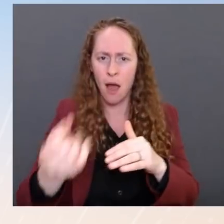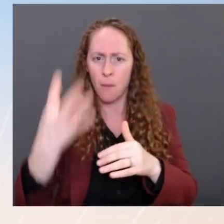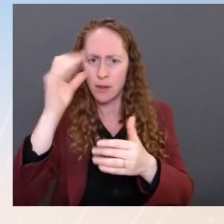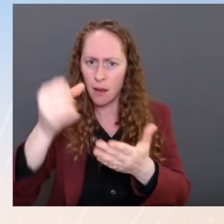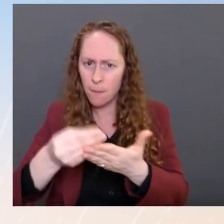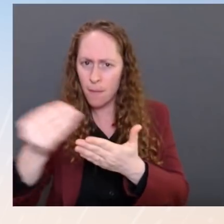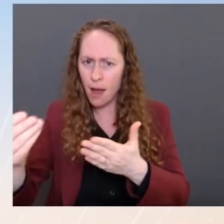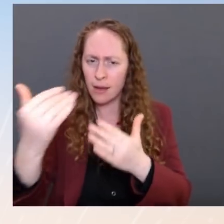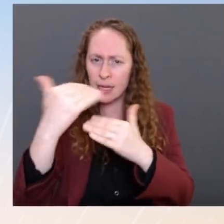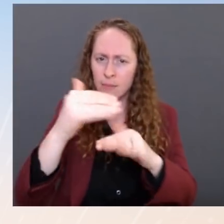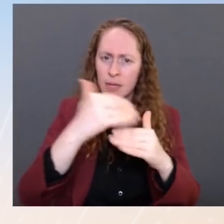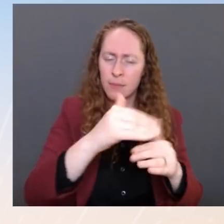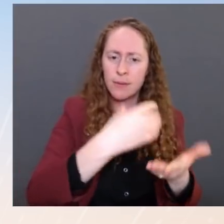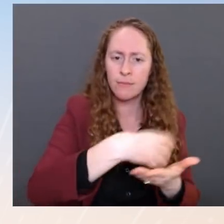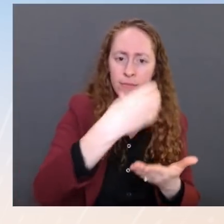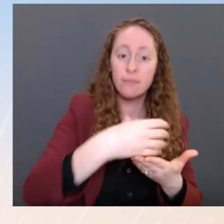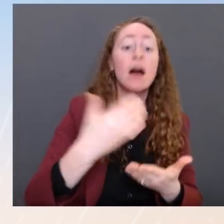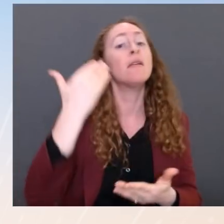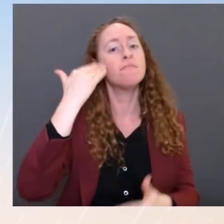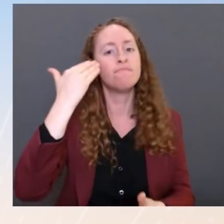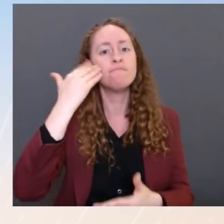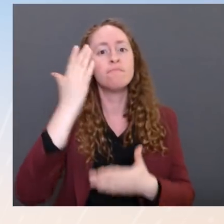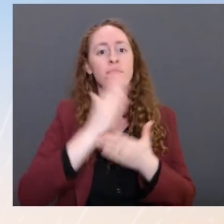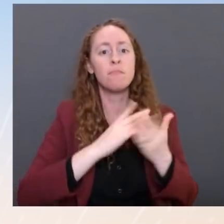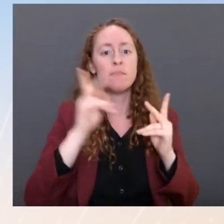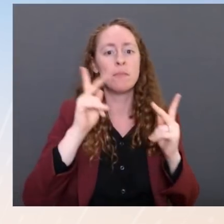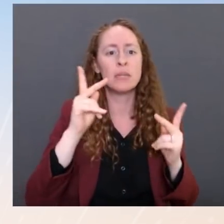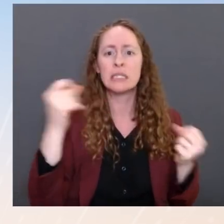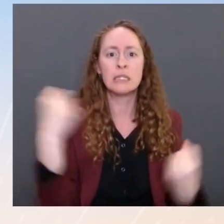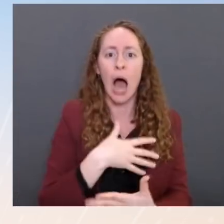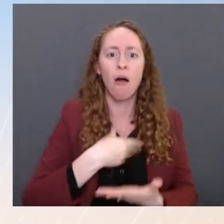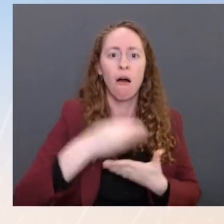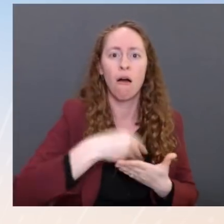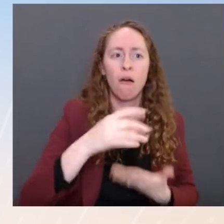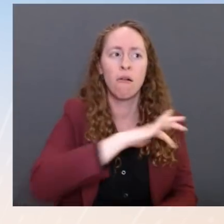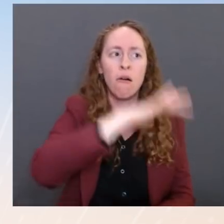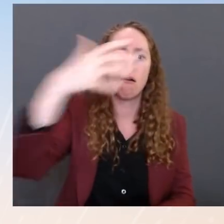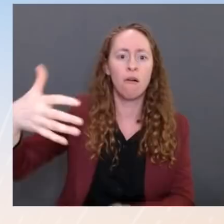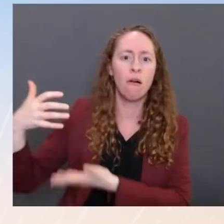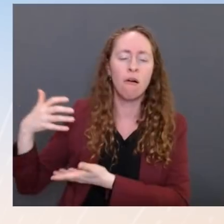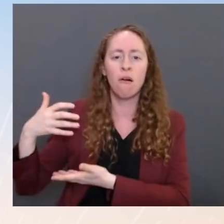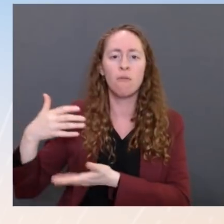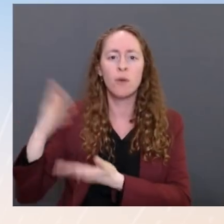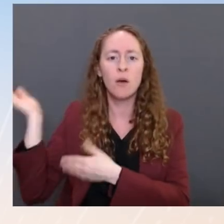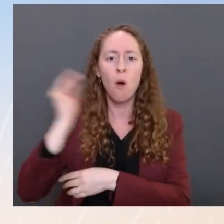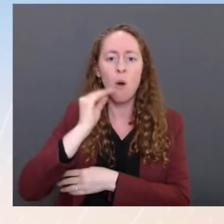But also -- it is also -- there's an element of people who are trying to benefit financially off of that fear,